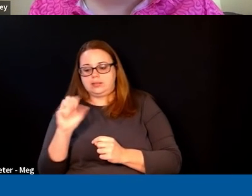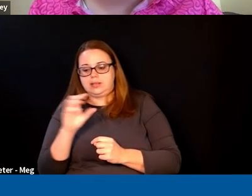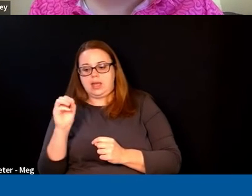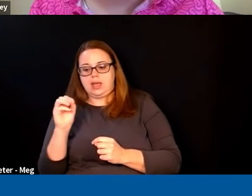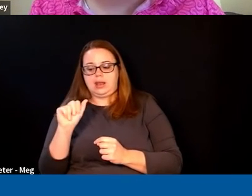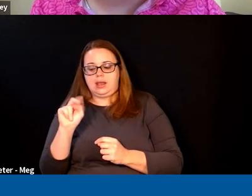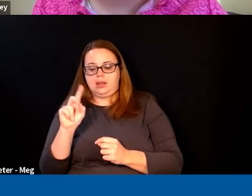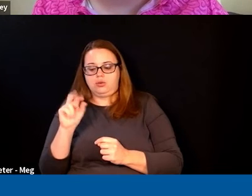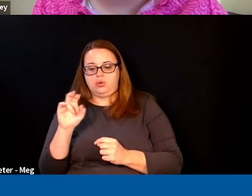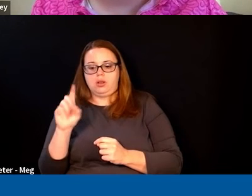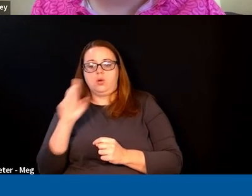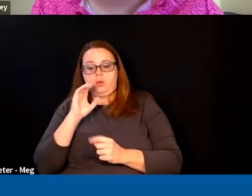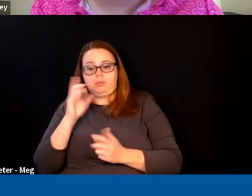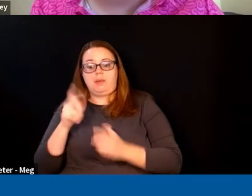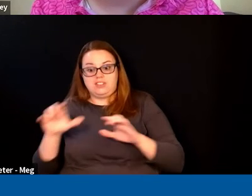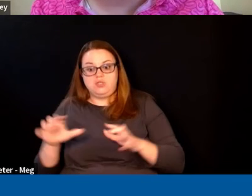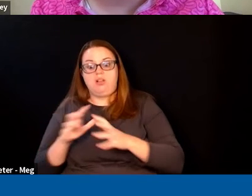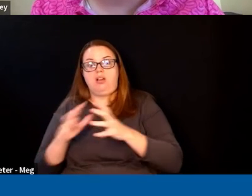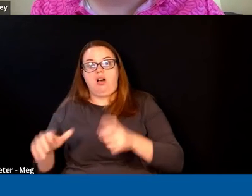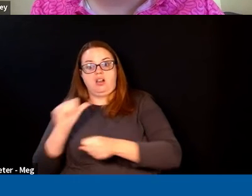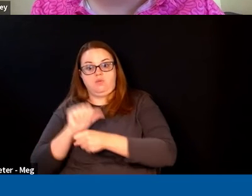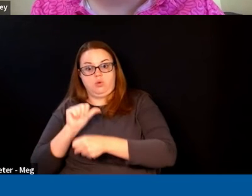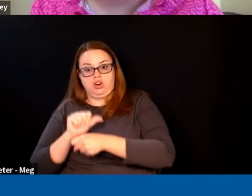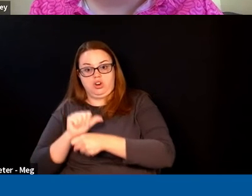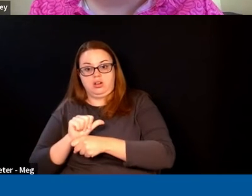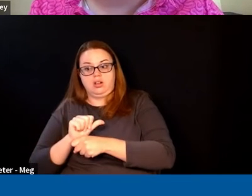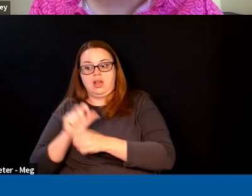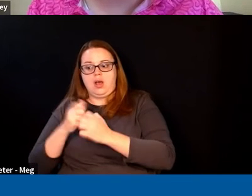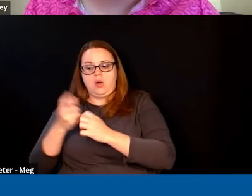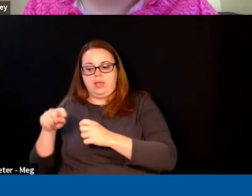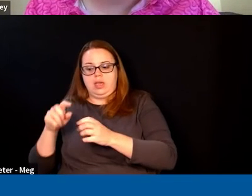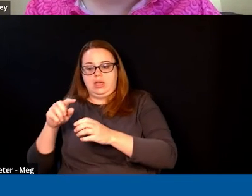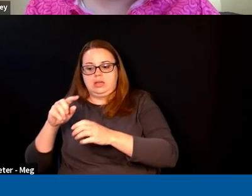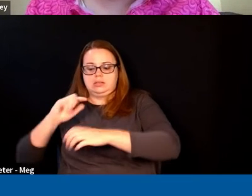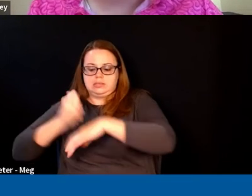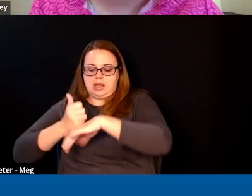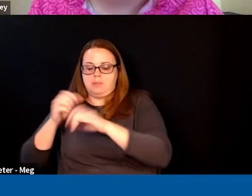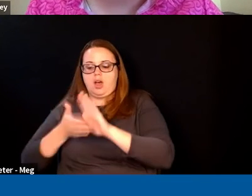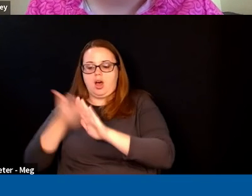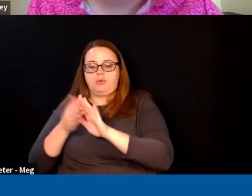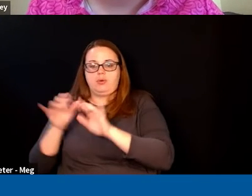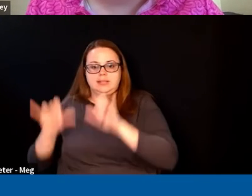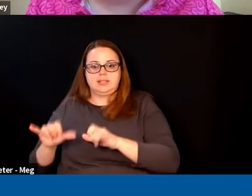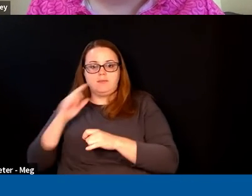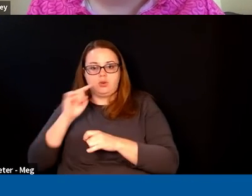significant work under the hood to update how they draw the operating system UI.